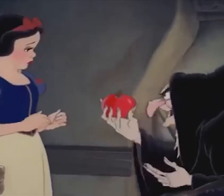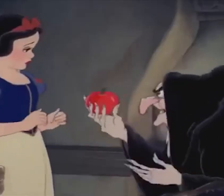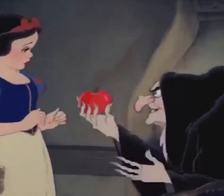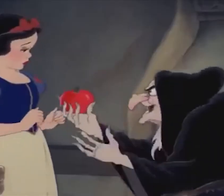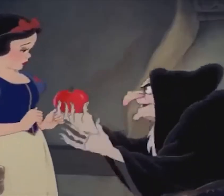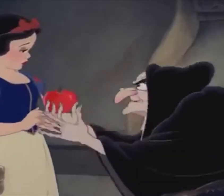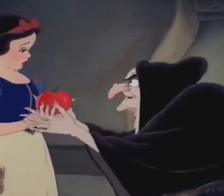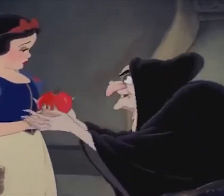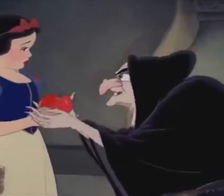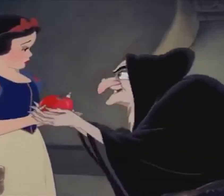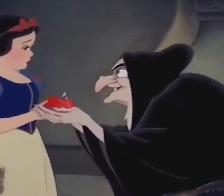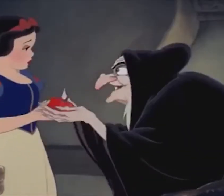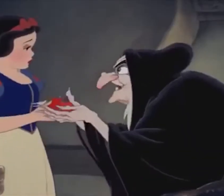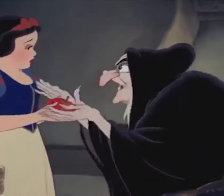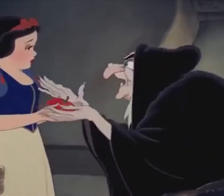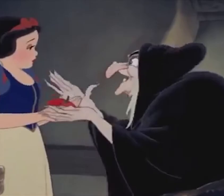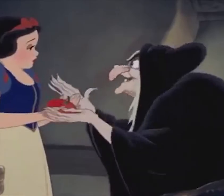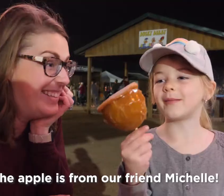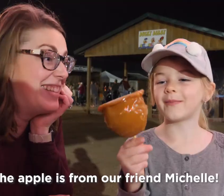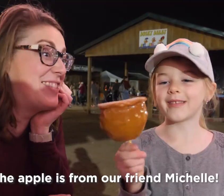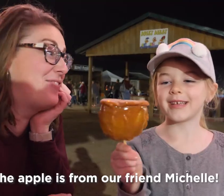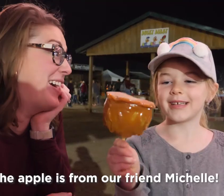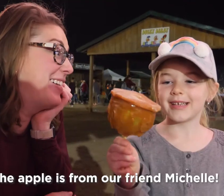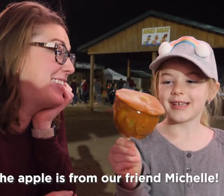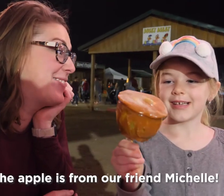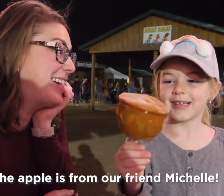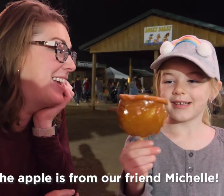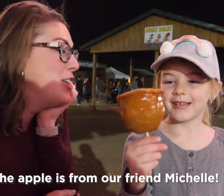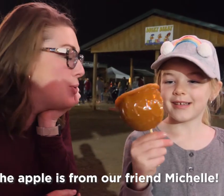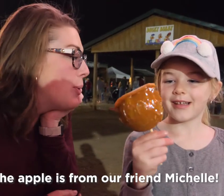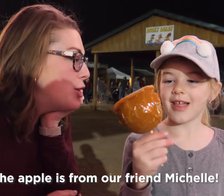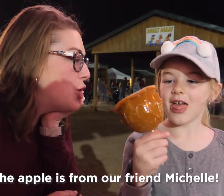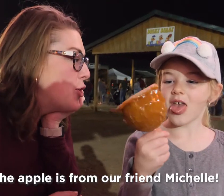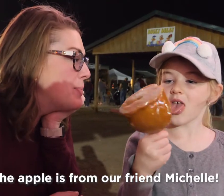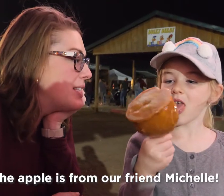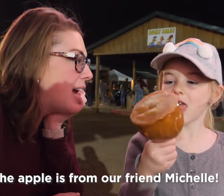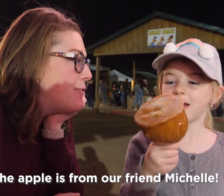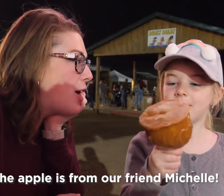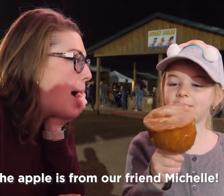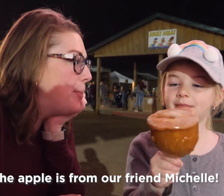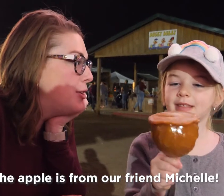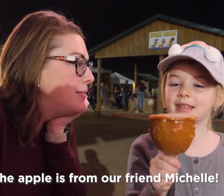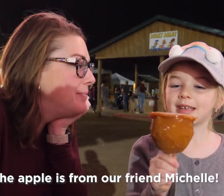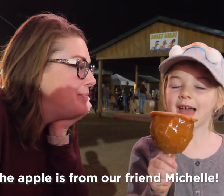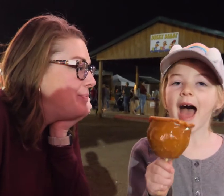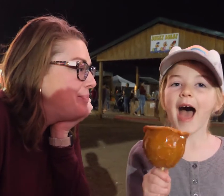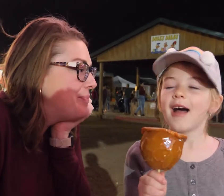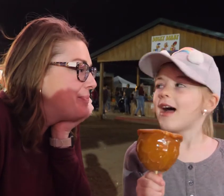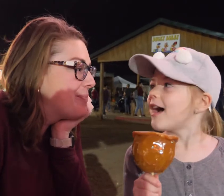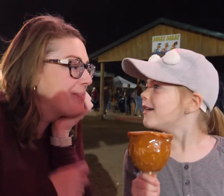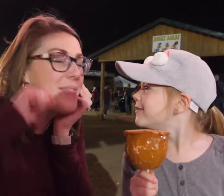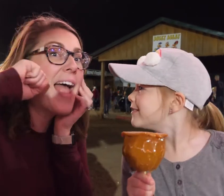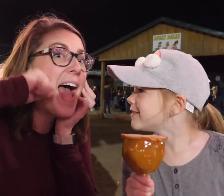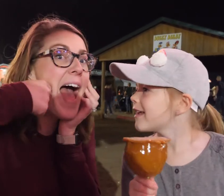Now take the apple dear. It's very sweet! Do you want to show them the sign for apple?